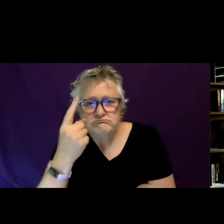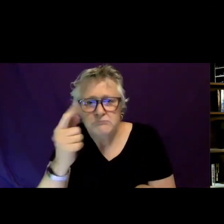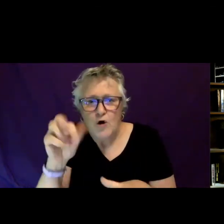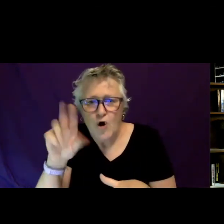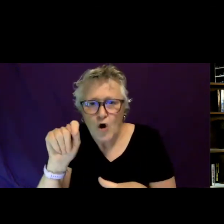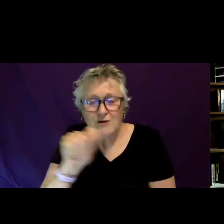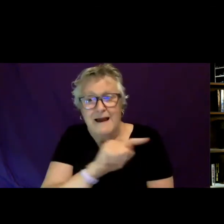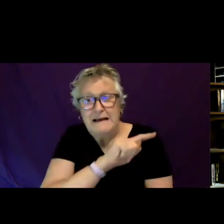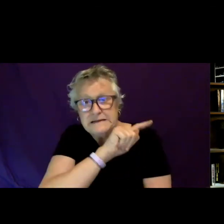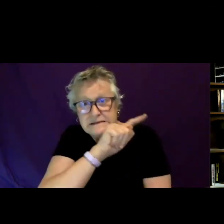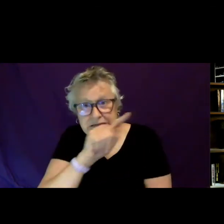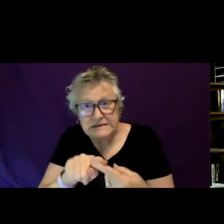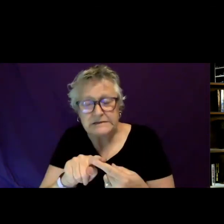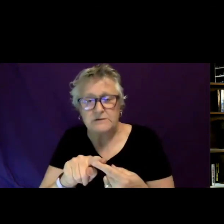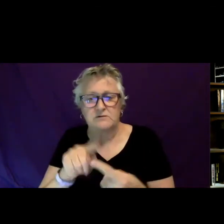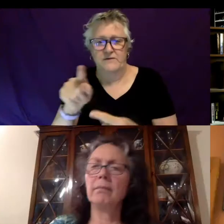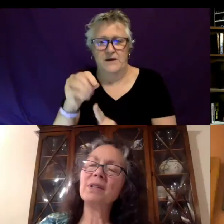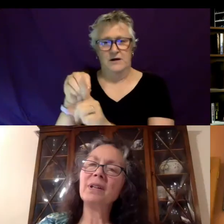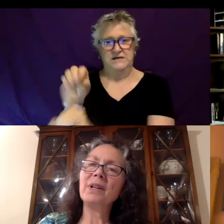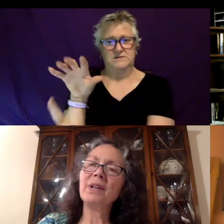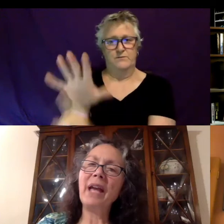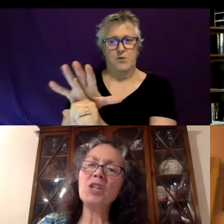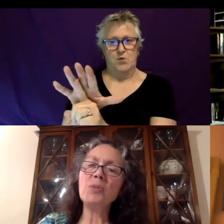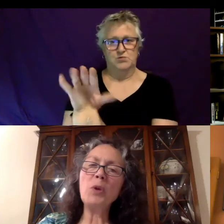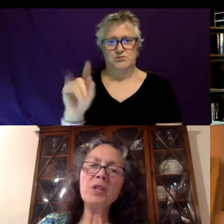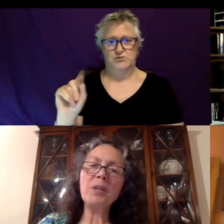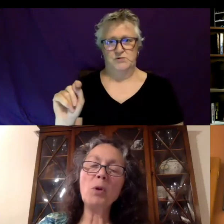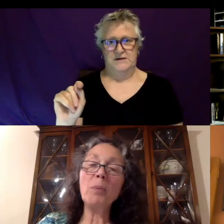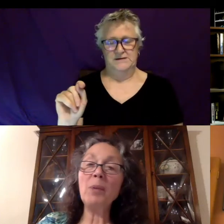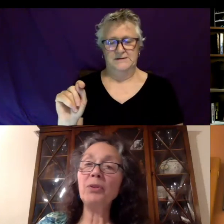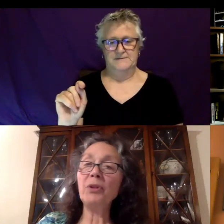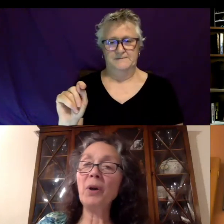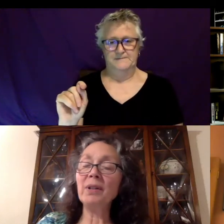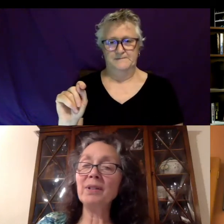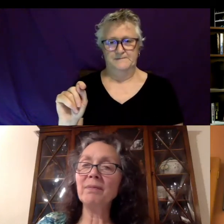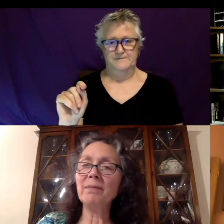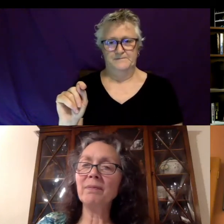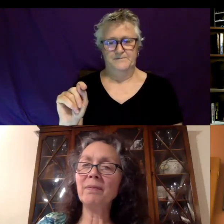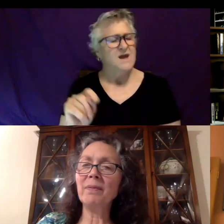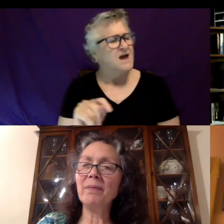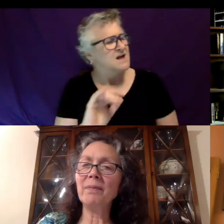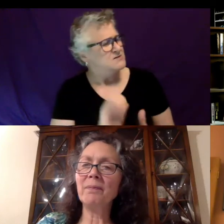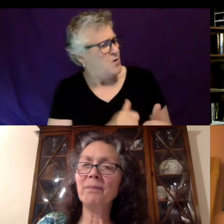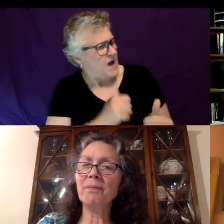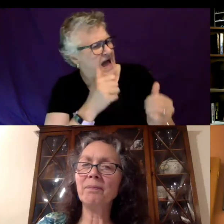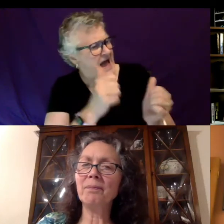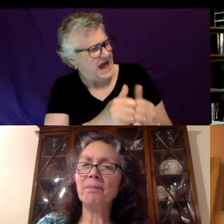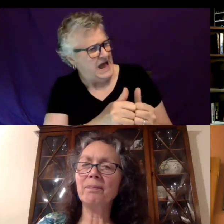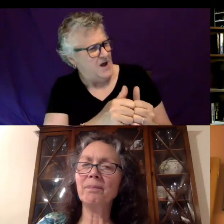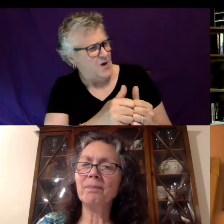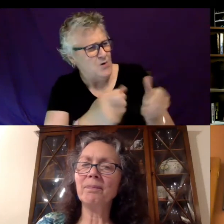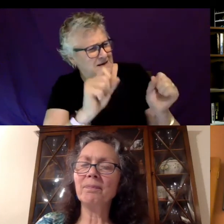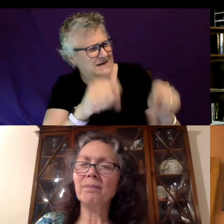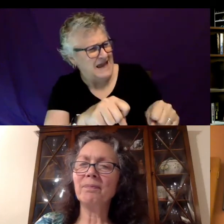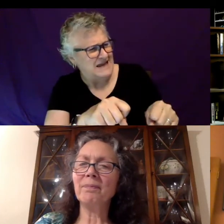So, how would you go about exposing more people to art?